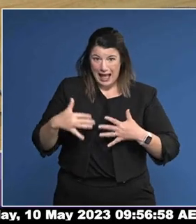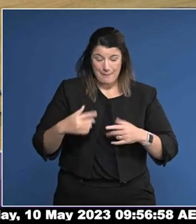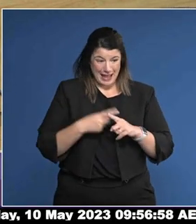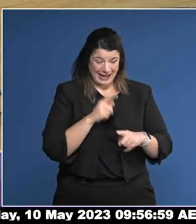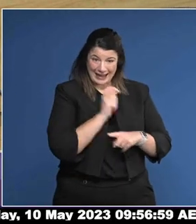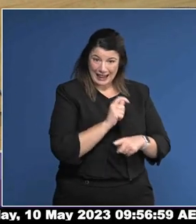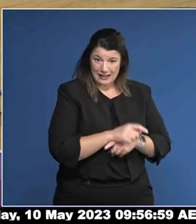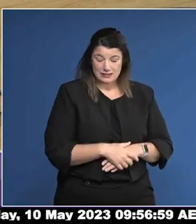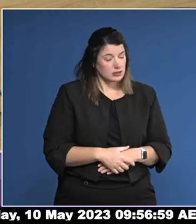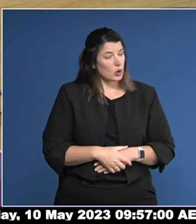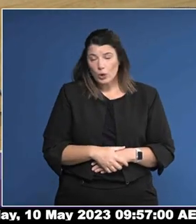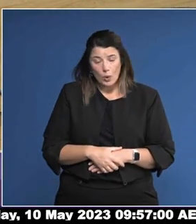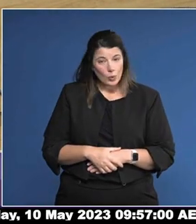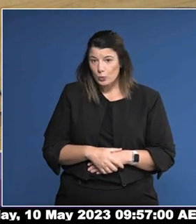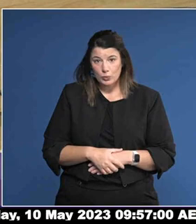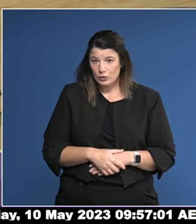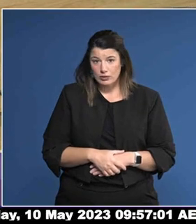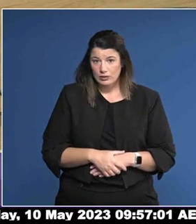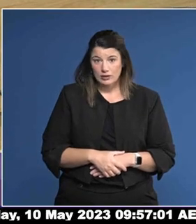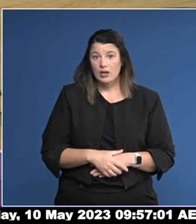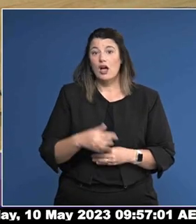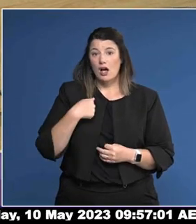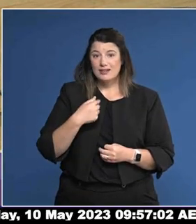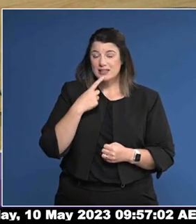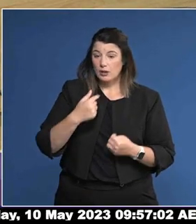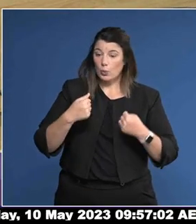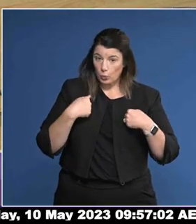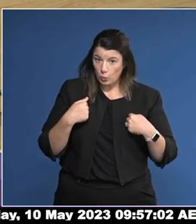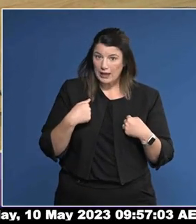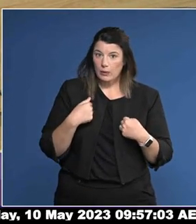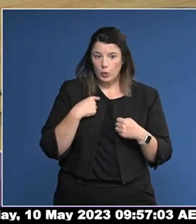You don't accept - DR CRAWFORD: Because as I said before, we were substantiating risk. Right.